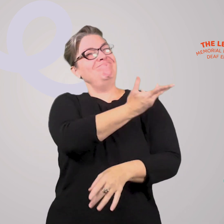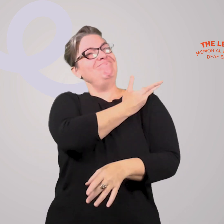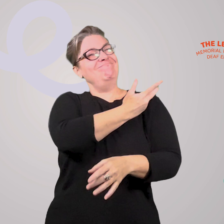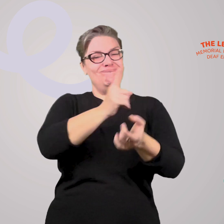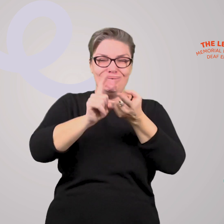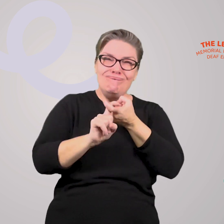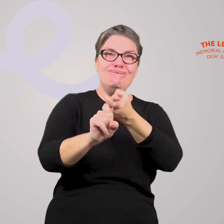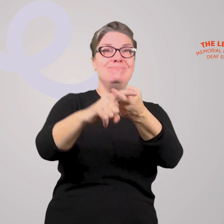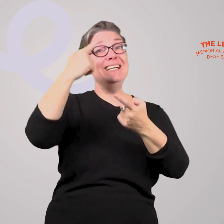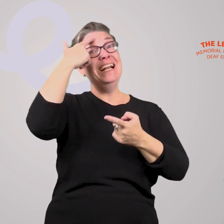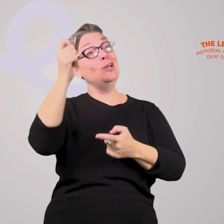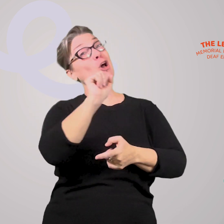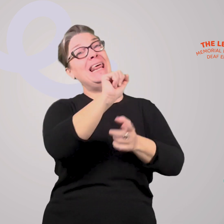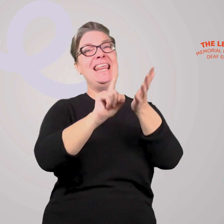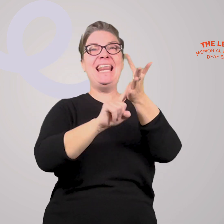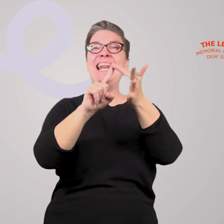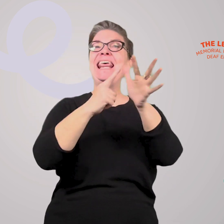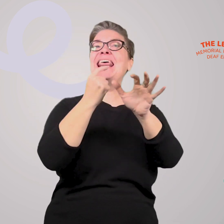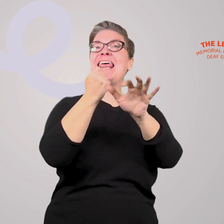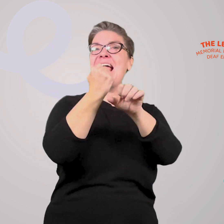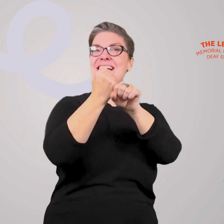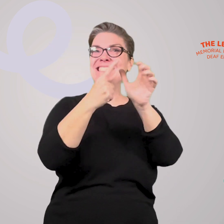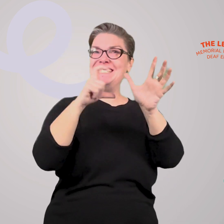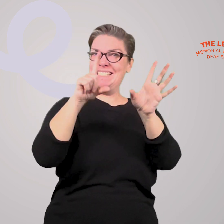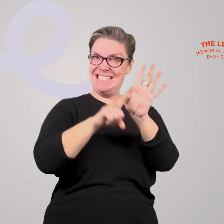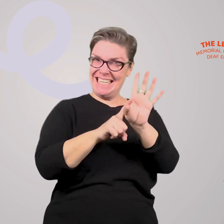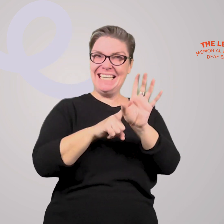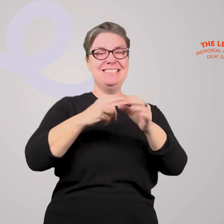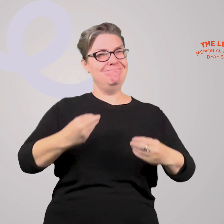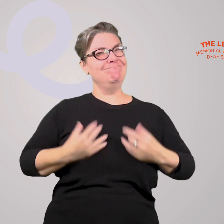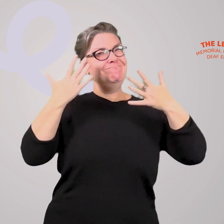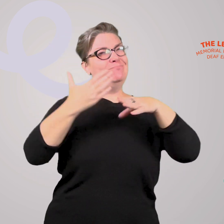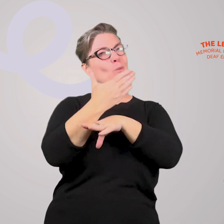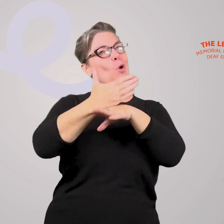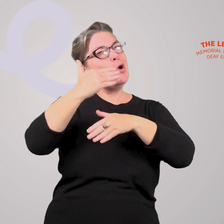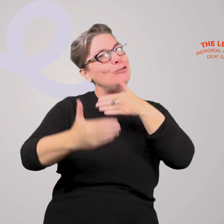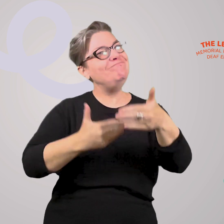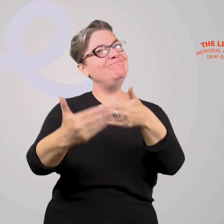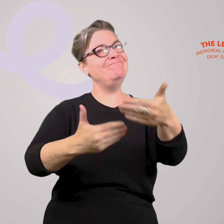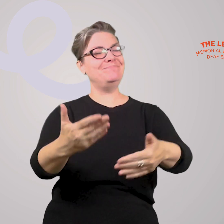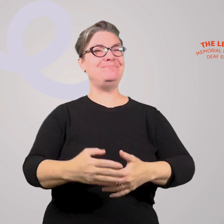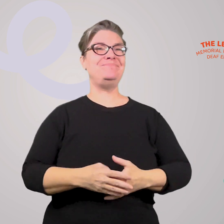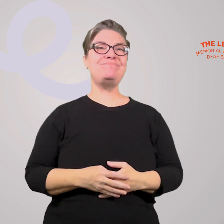as they continue Leonie’s inspiring legacy.